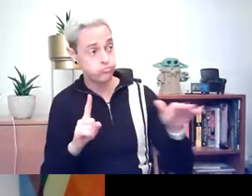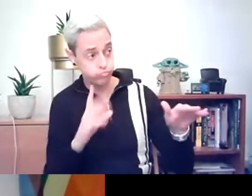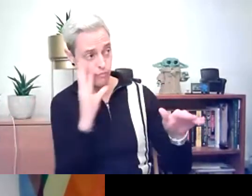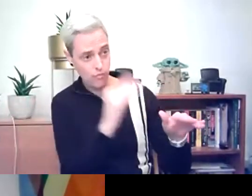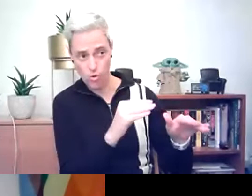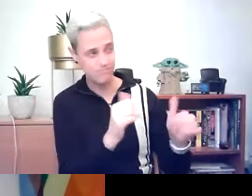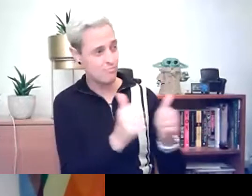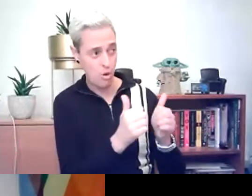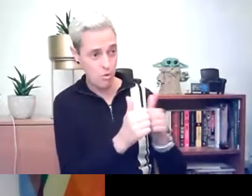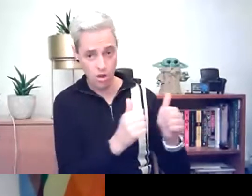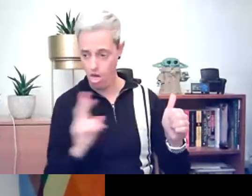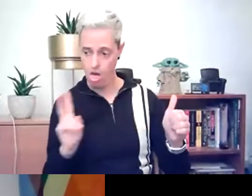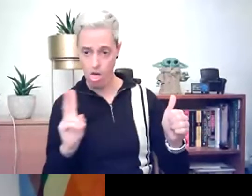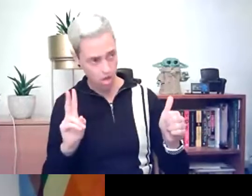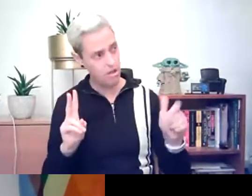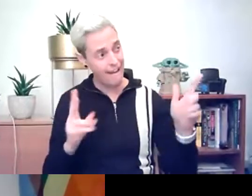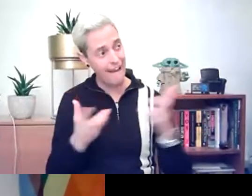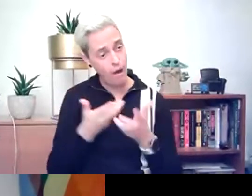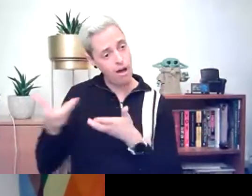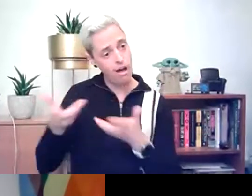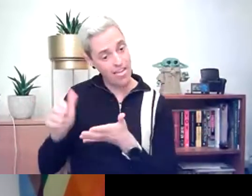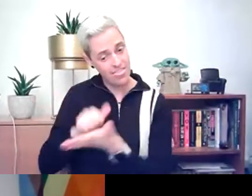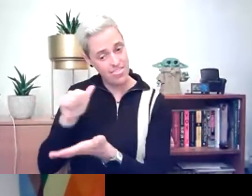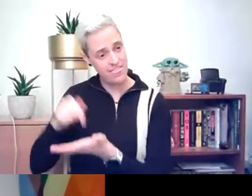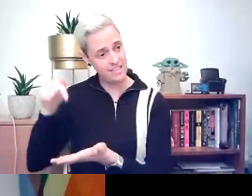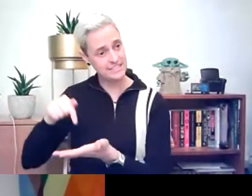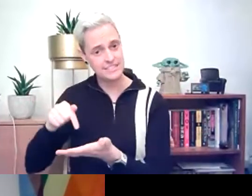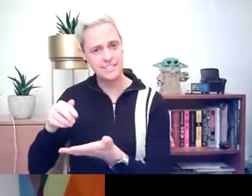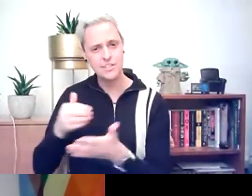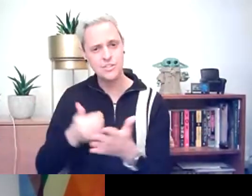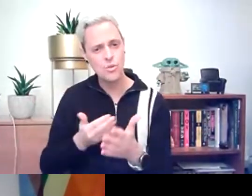is a right way, you know, then what allies, can you tap into so it's not just you and